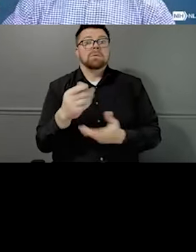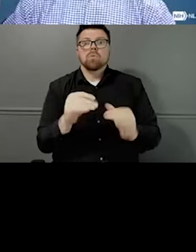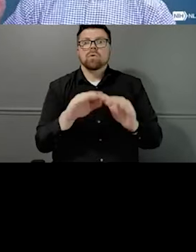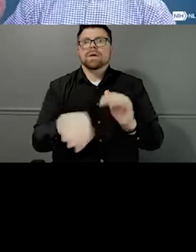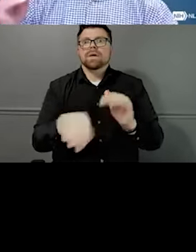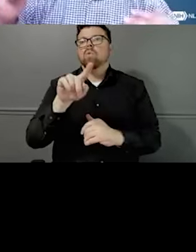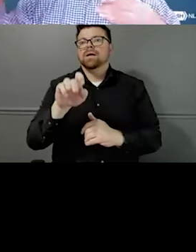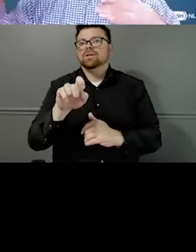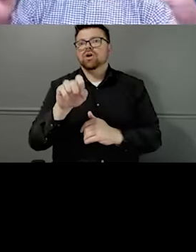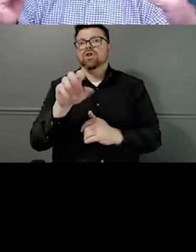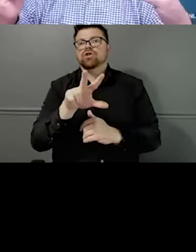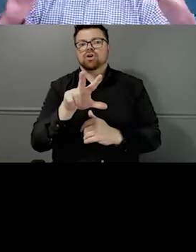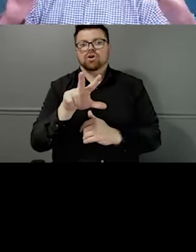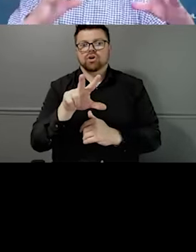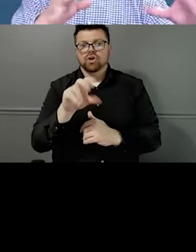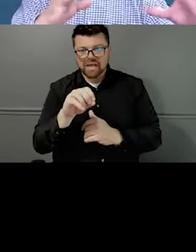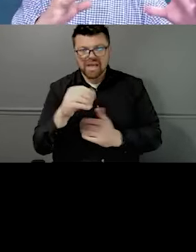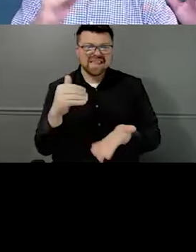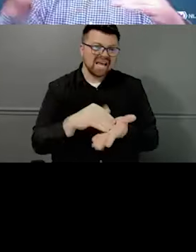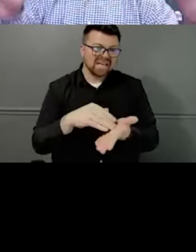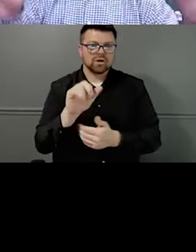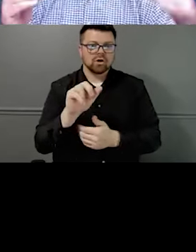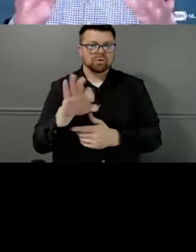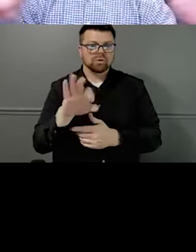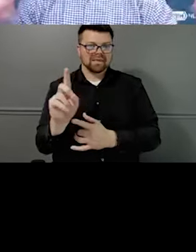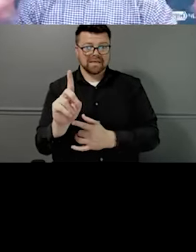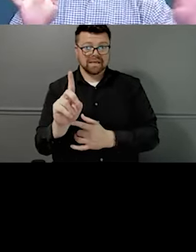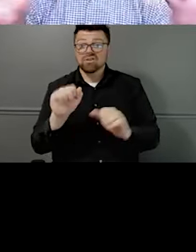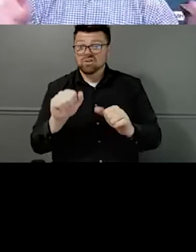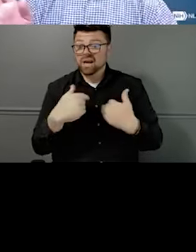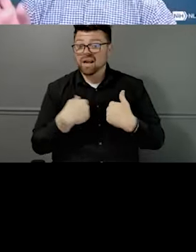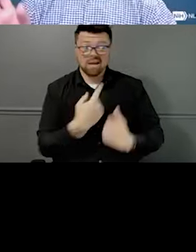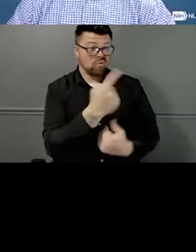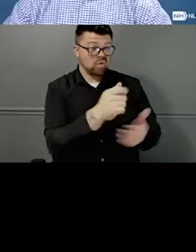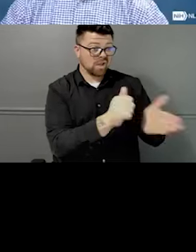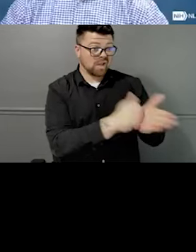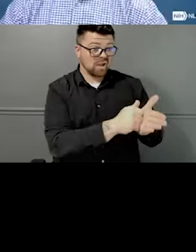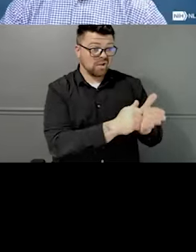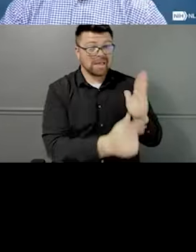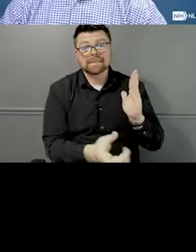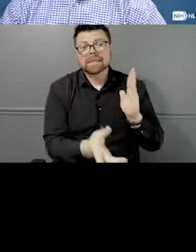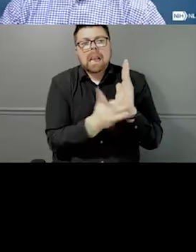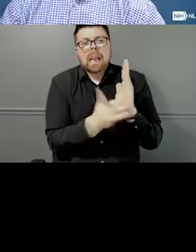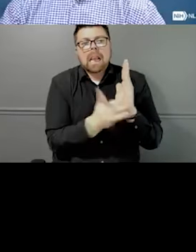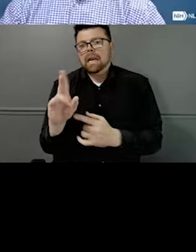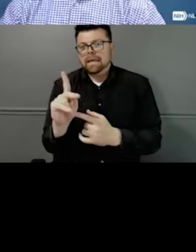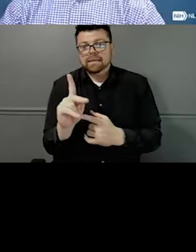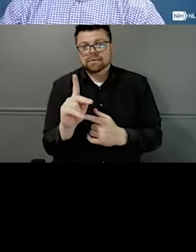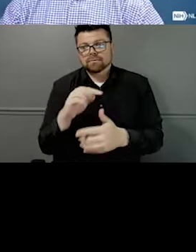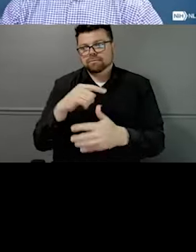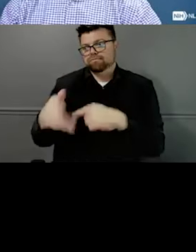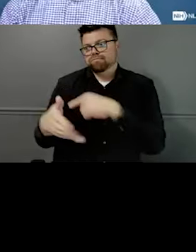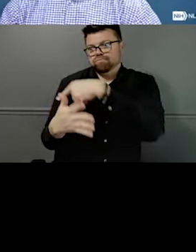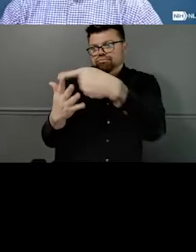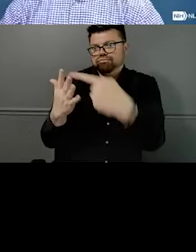Remember, you can have one account that's linked to all of these different grant application systems.